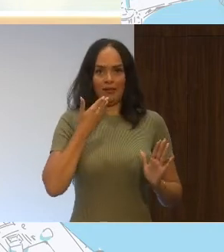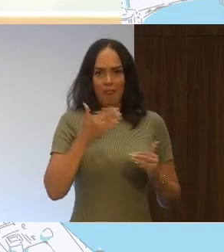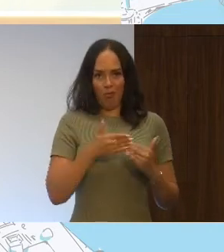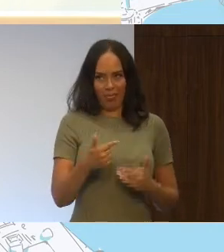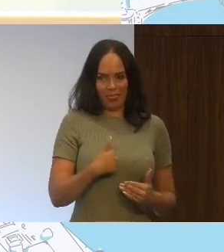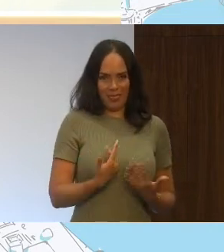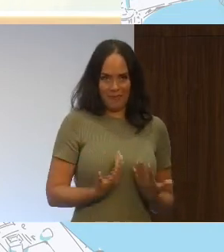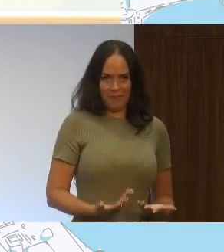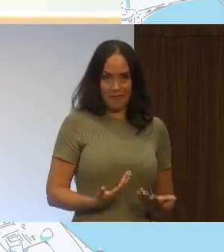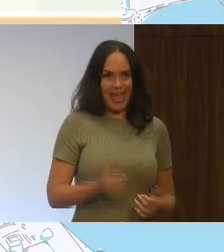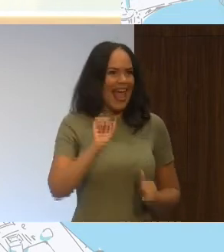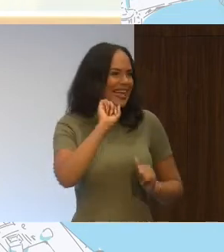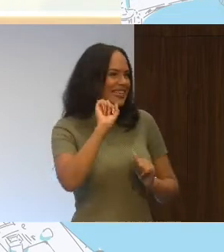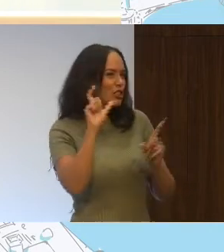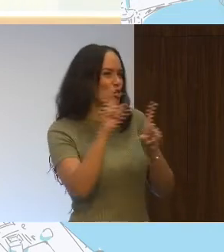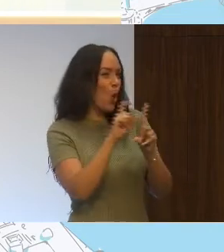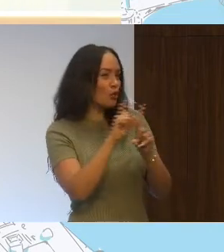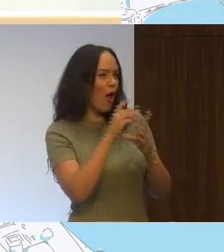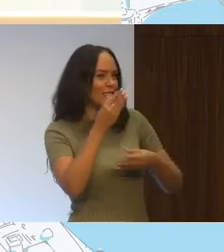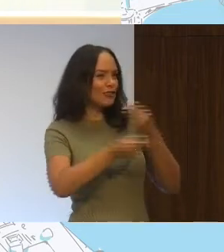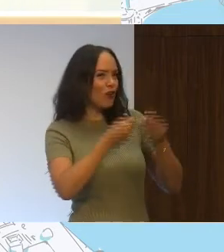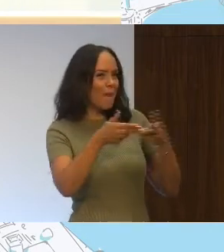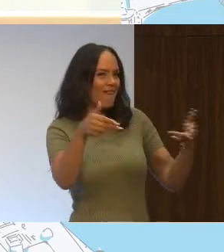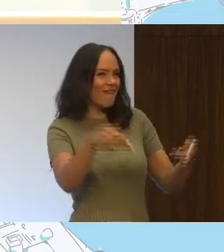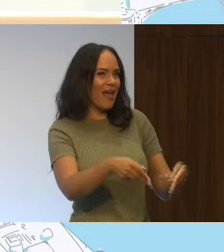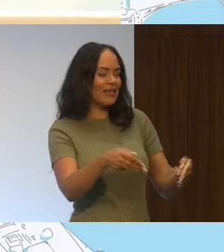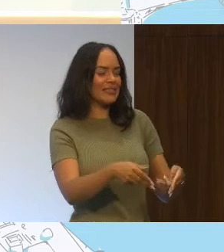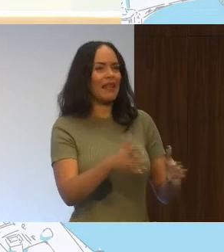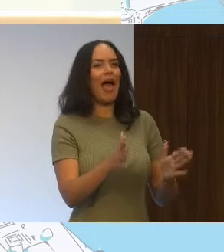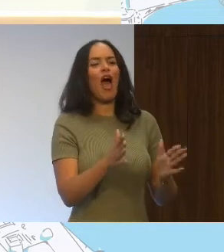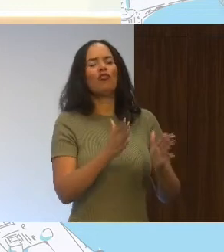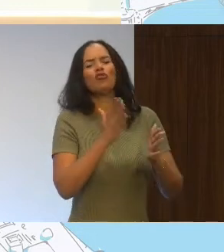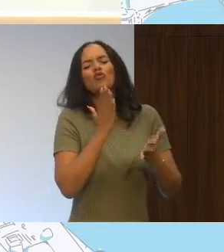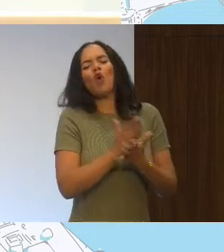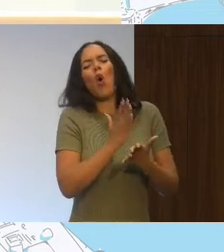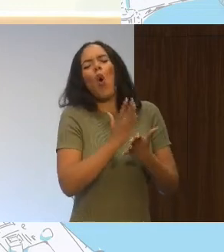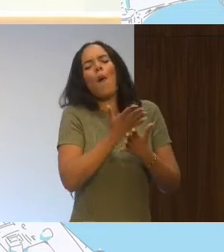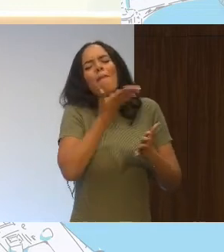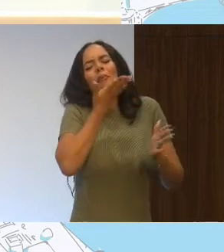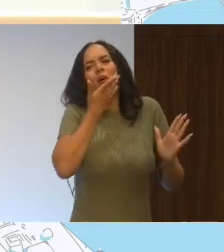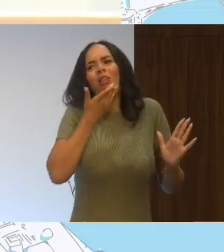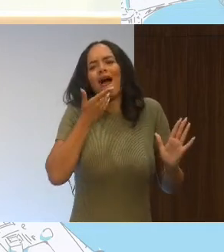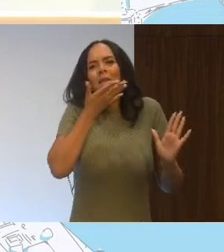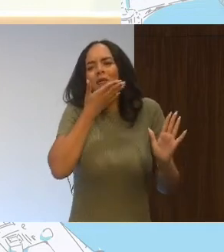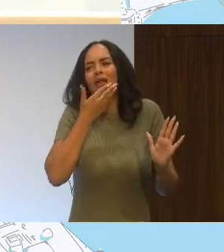his daughter described him at his funeral, was unfailingly polite, and he was polite to everyone, even people who were just pigs.